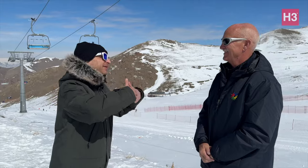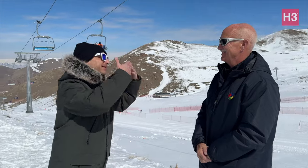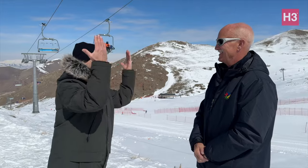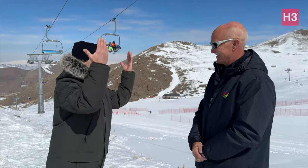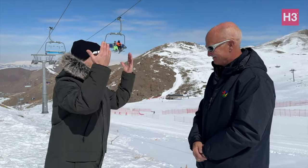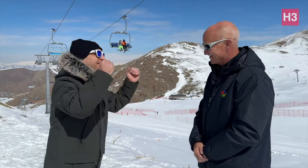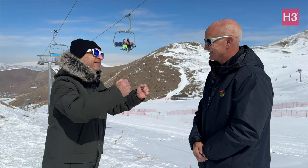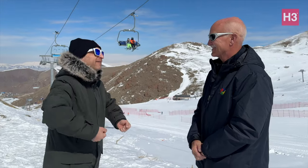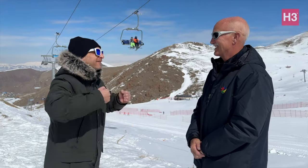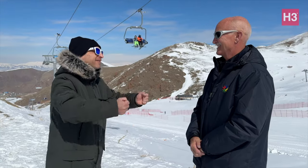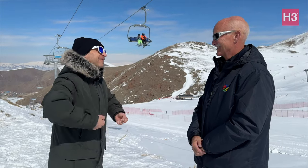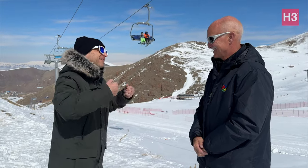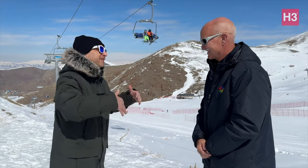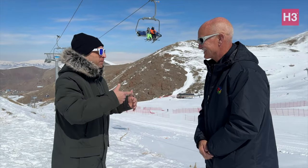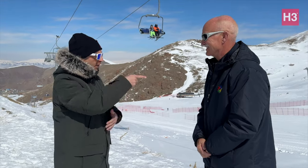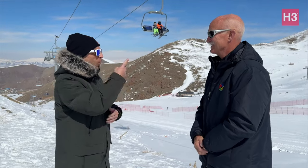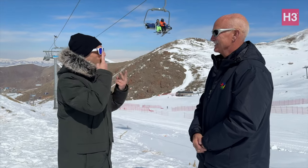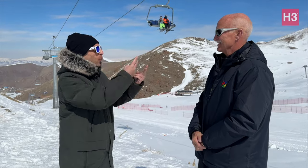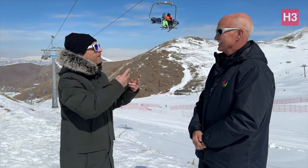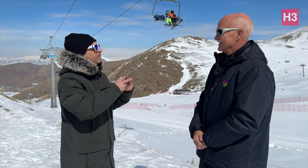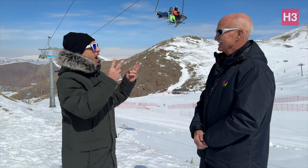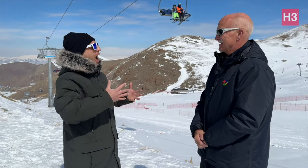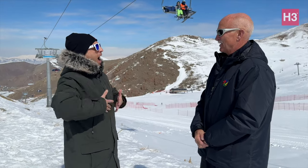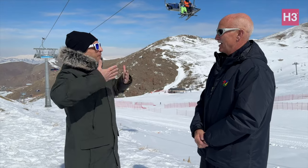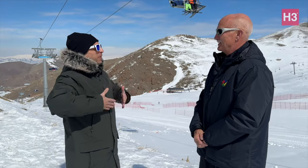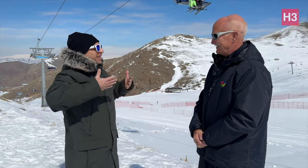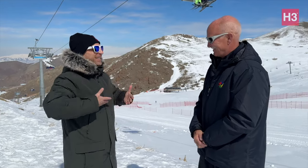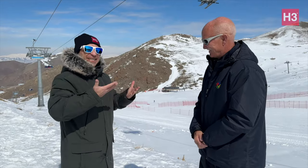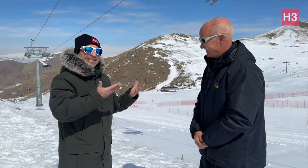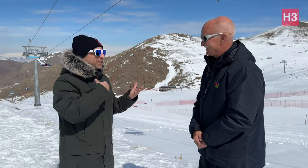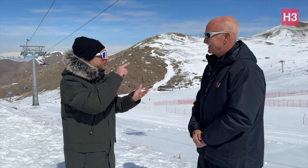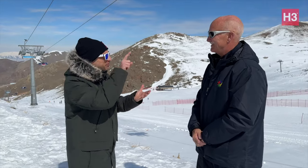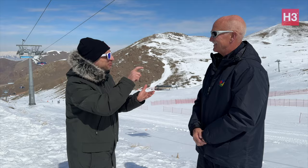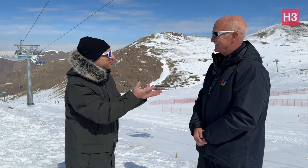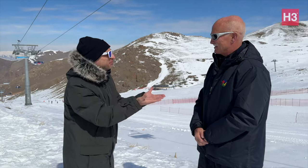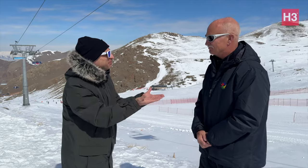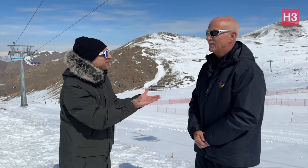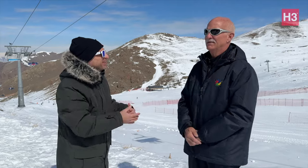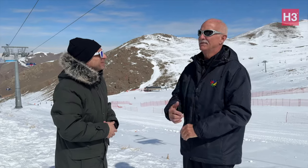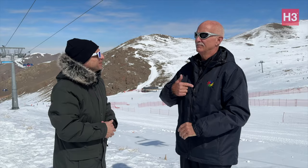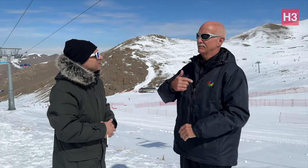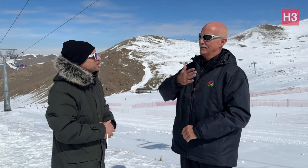[Memnos]: Quite a beautiful day to ski! You look very happy. Can I ask you why?